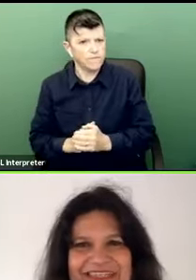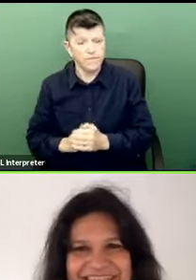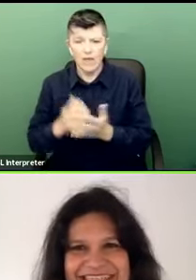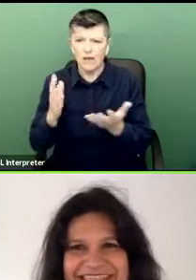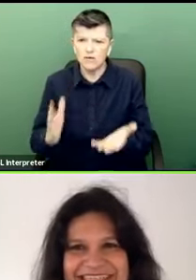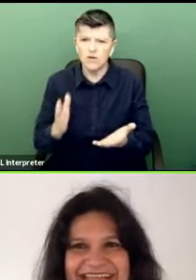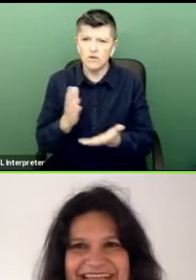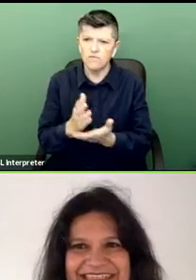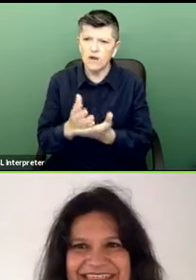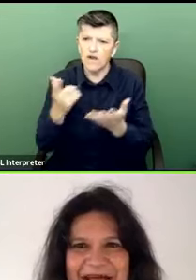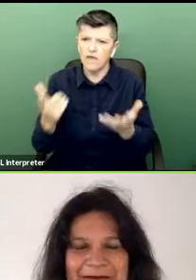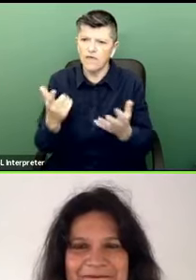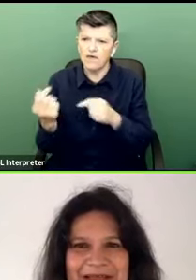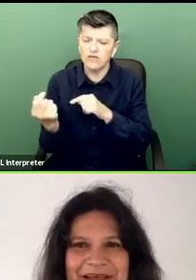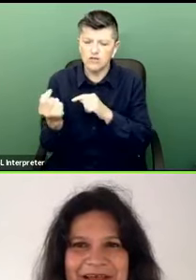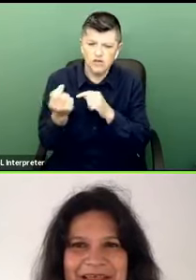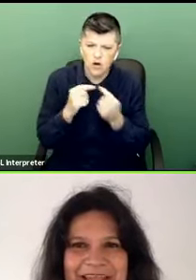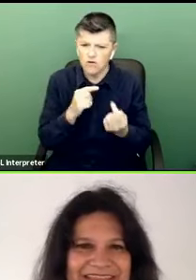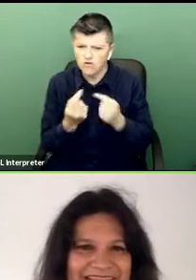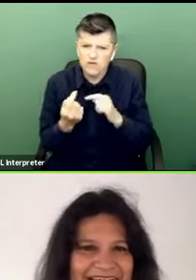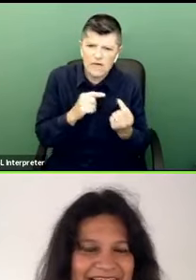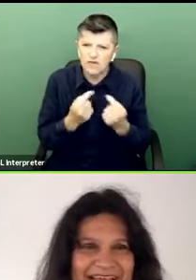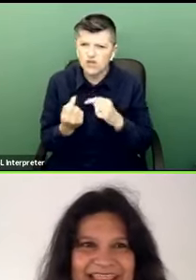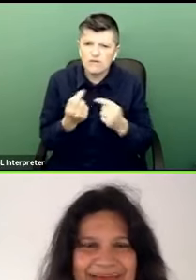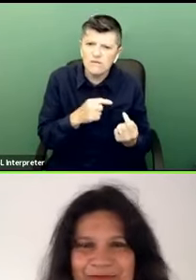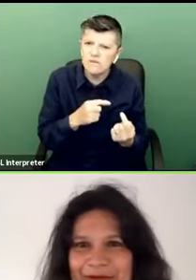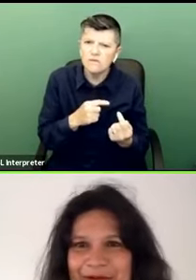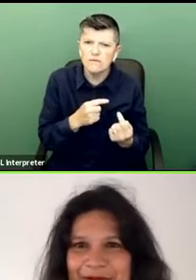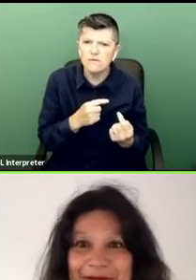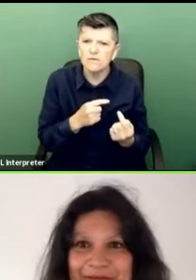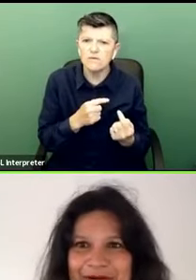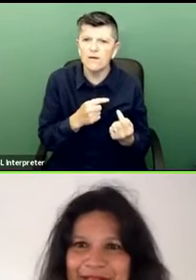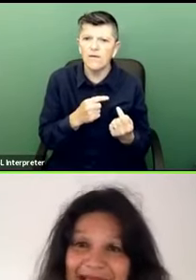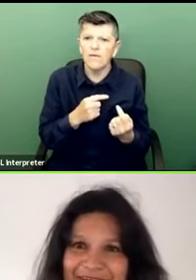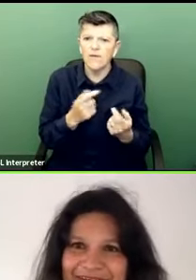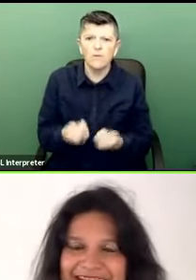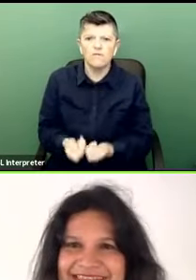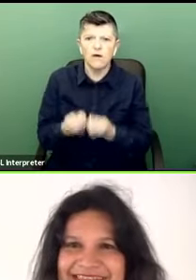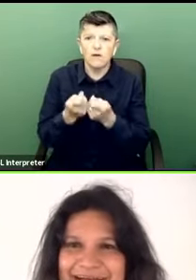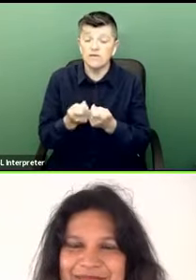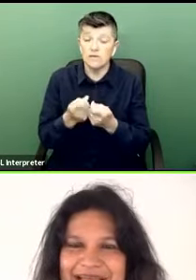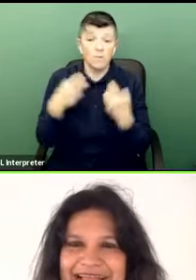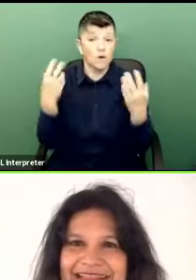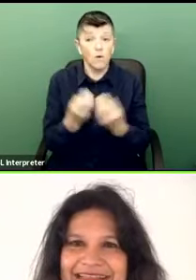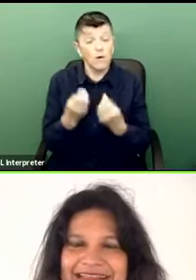I mean India is a democratic country, it